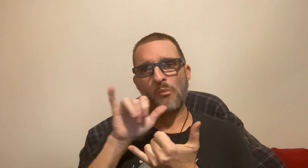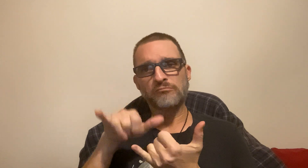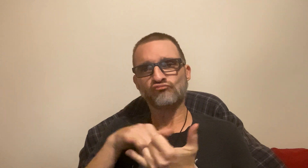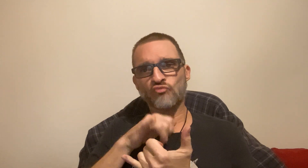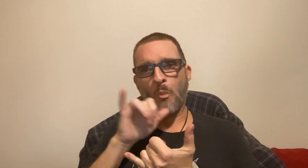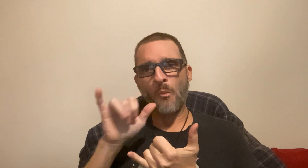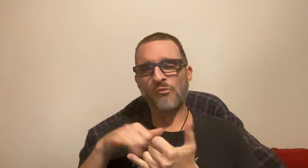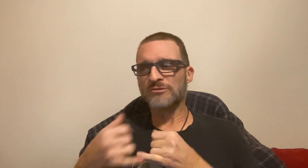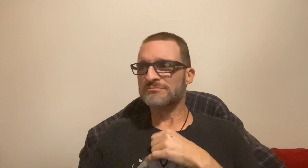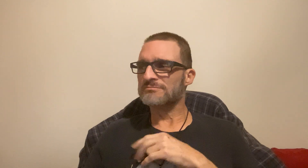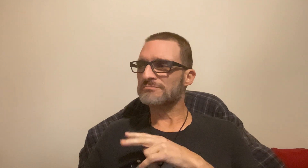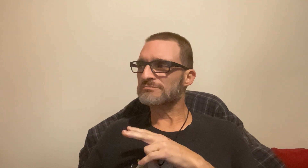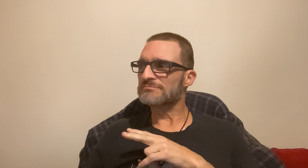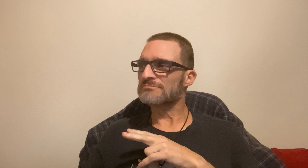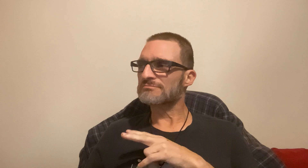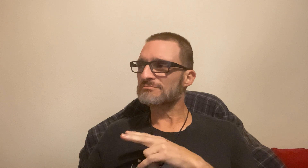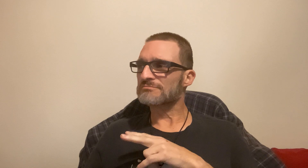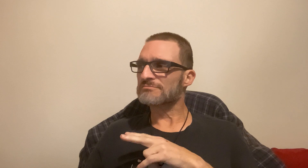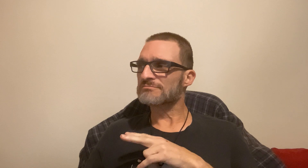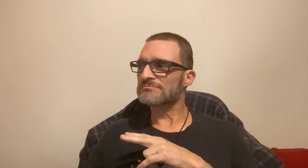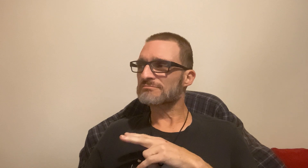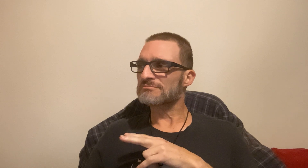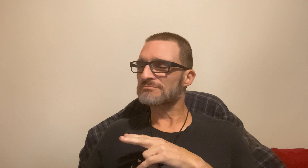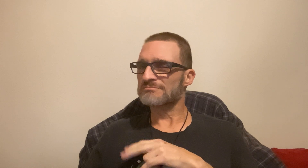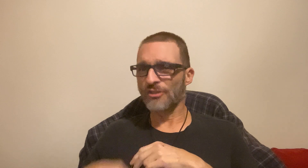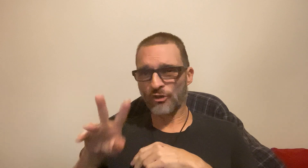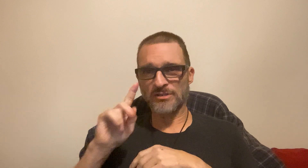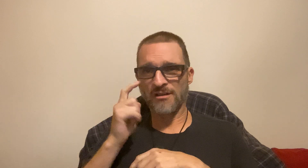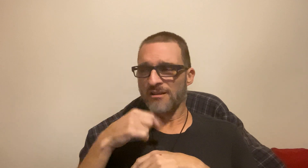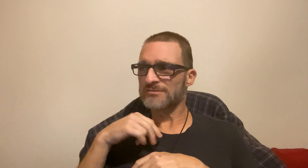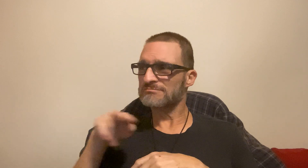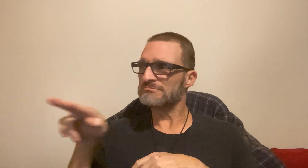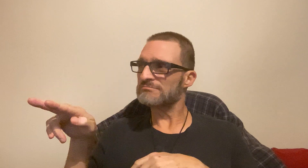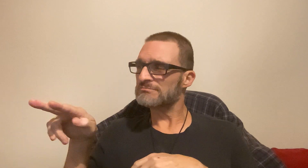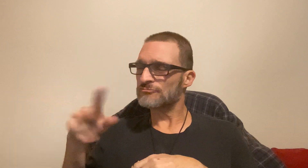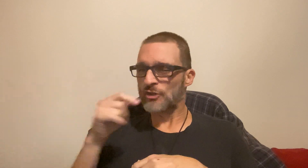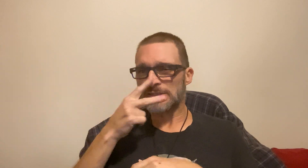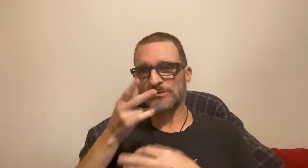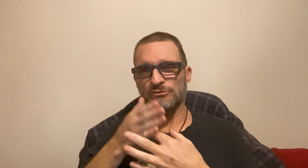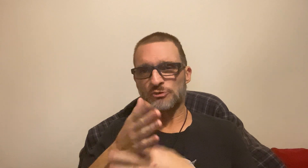It was just chewing on its food. I looked at it right in the eyes.